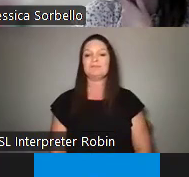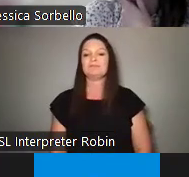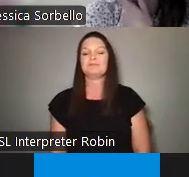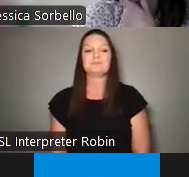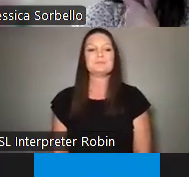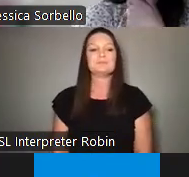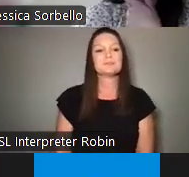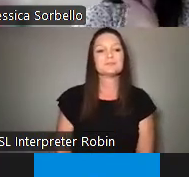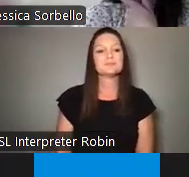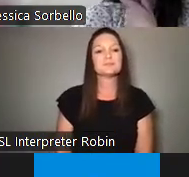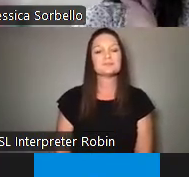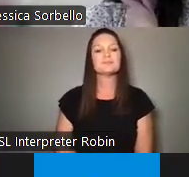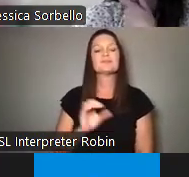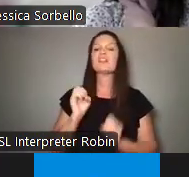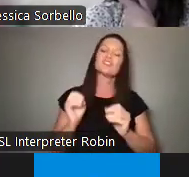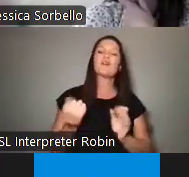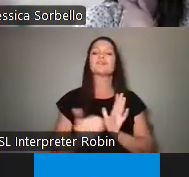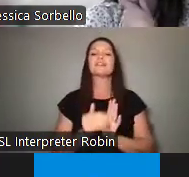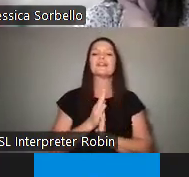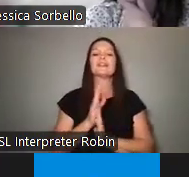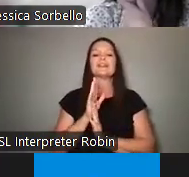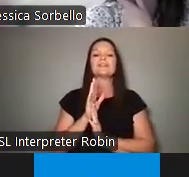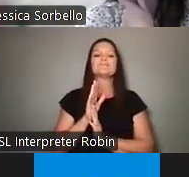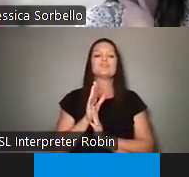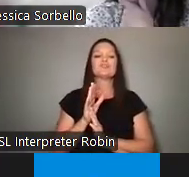Just a quick summary how does harm reduction apply to your